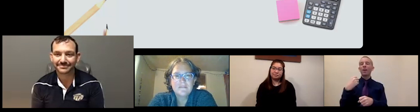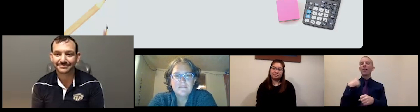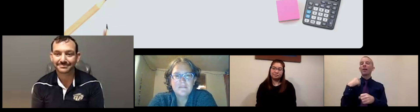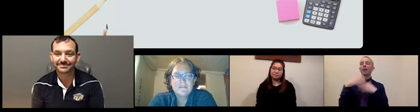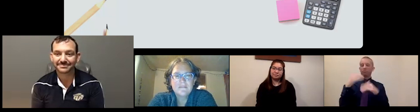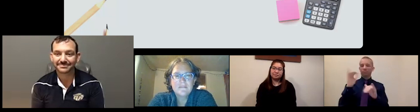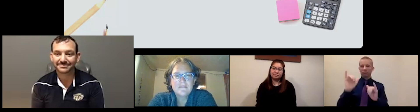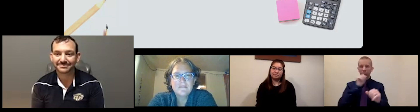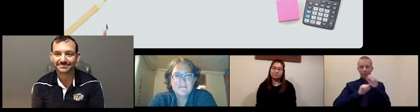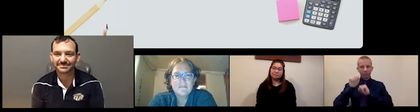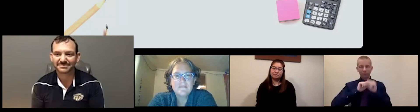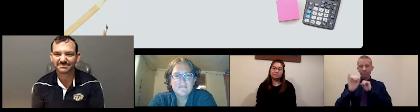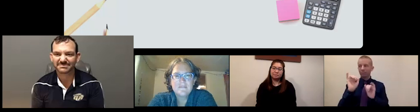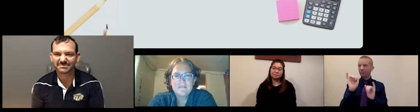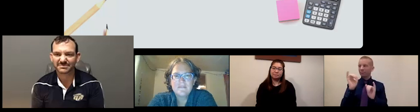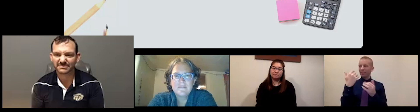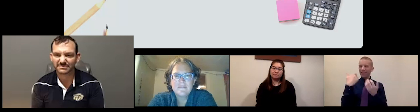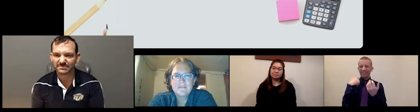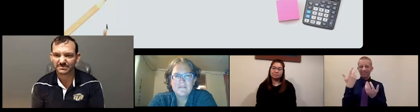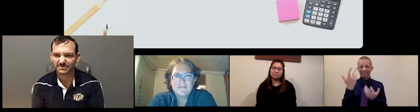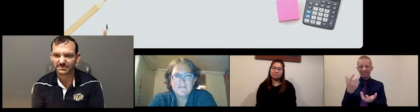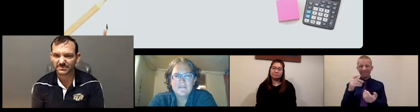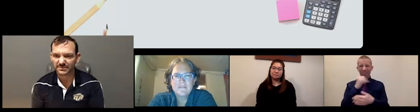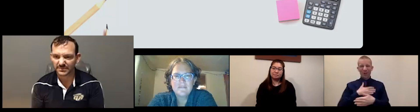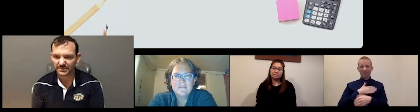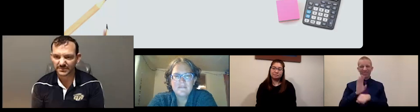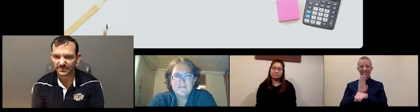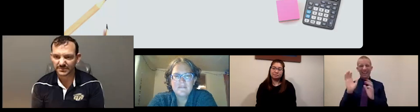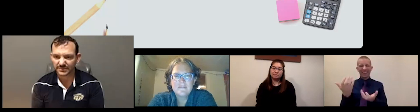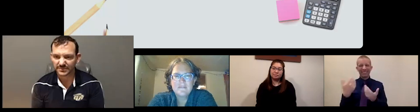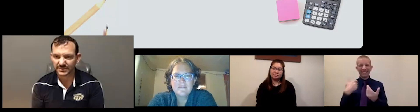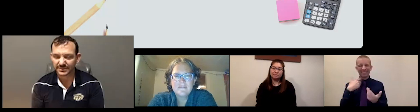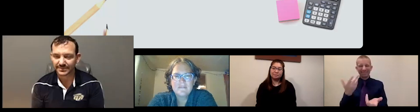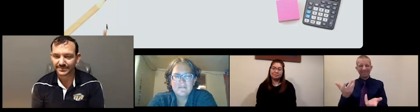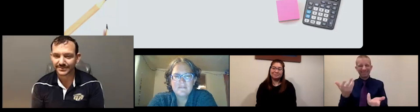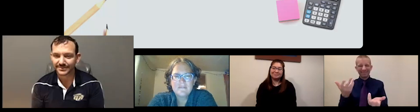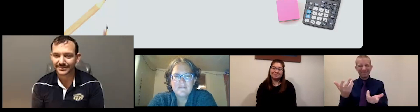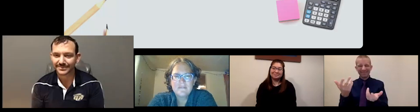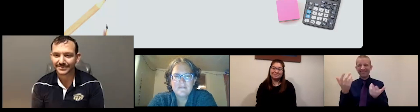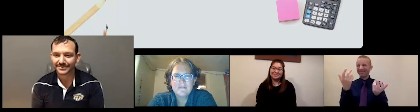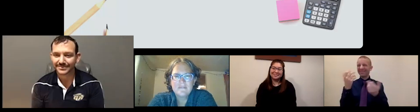I was frustrated and realized that I didn’t enjoy my business classes.